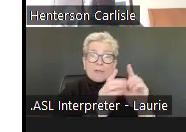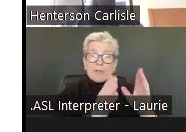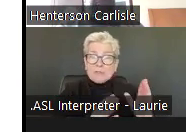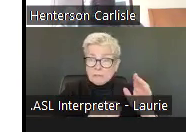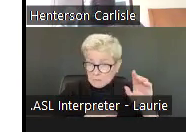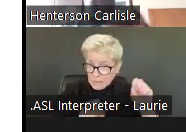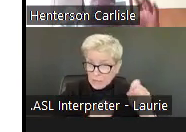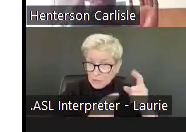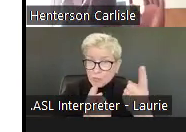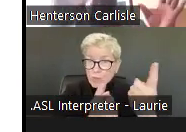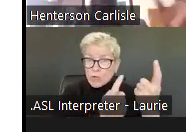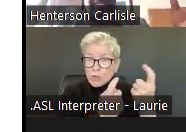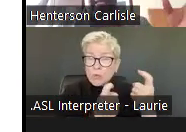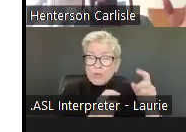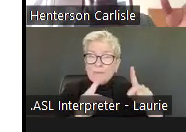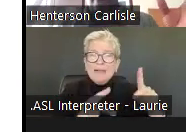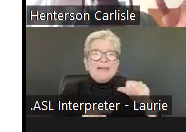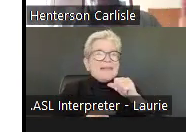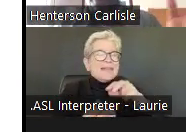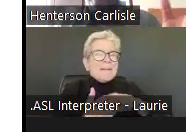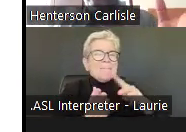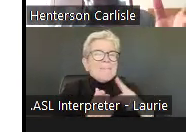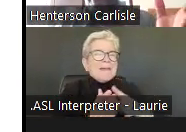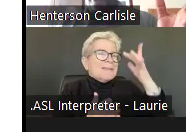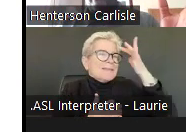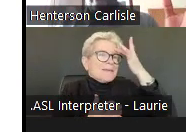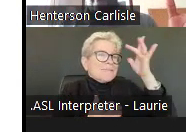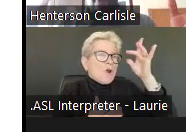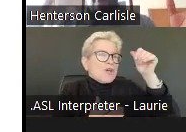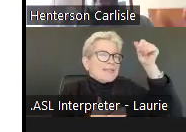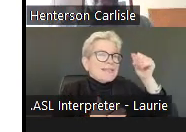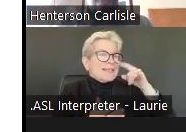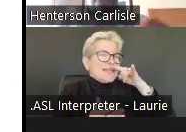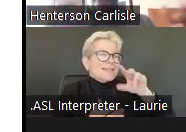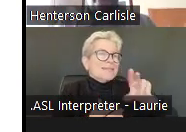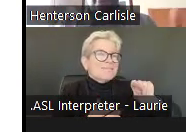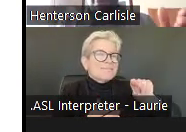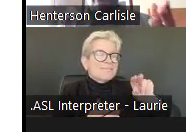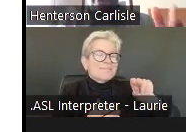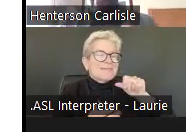find the smartest kids to be peer mentors - you want some students in there who have